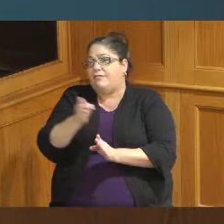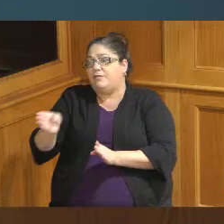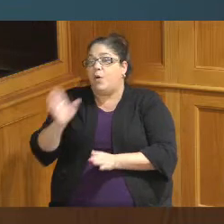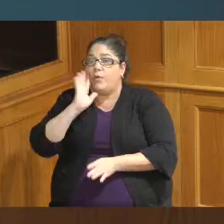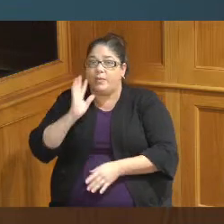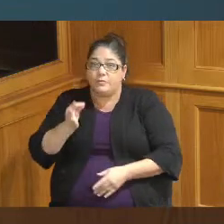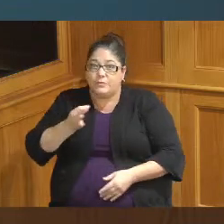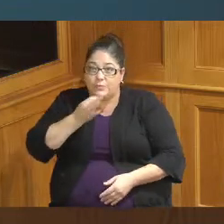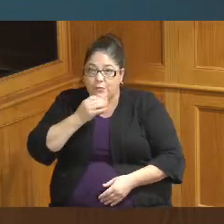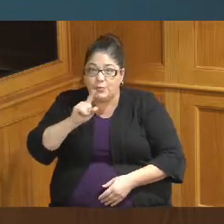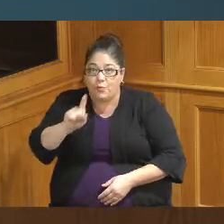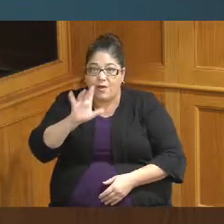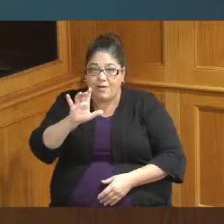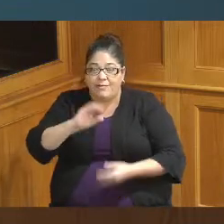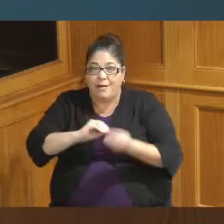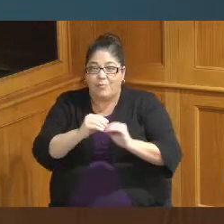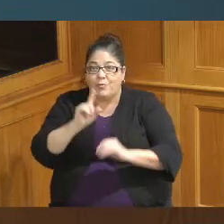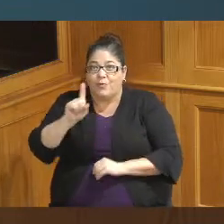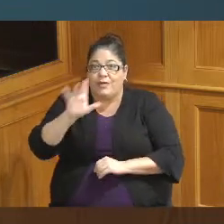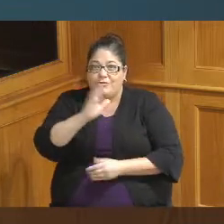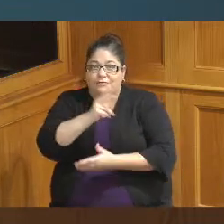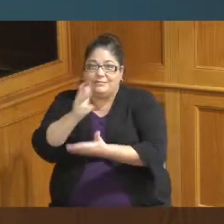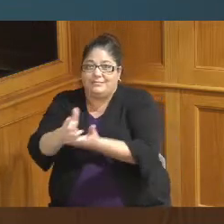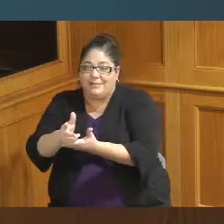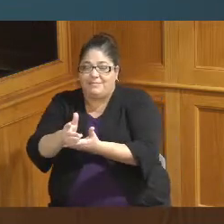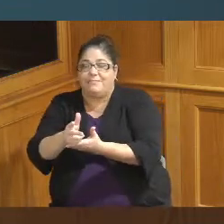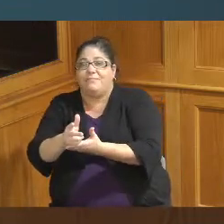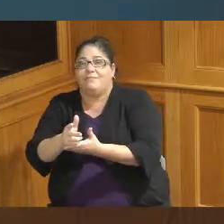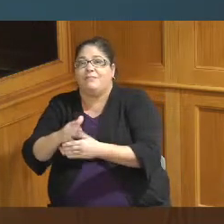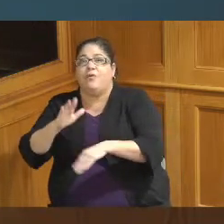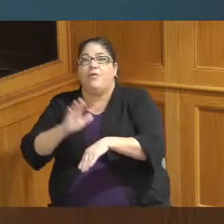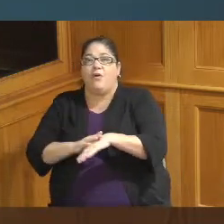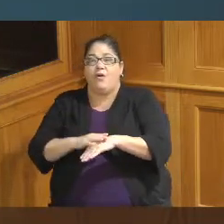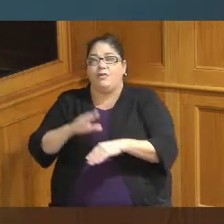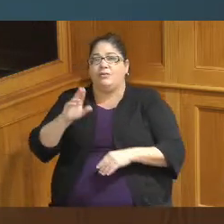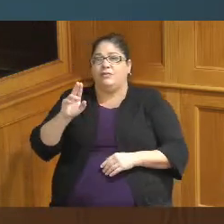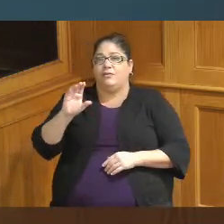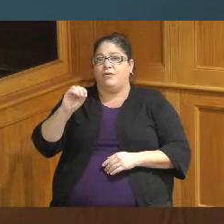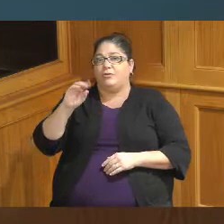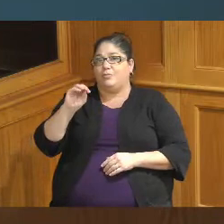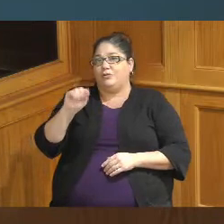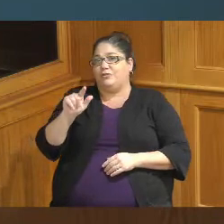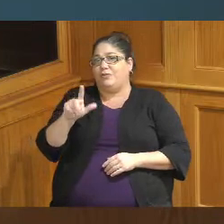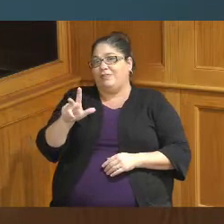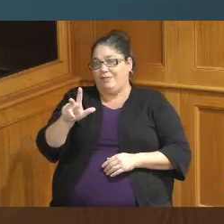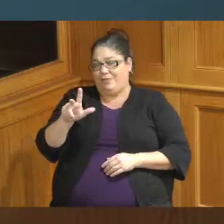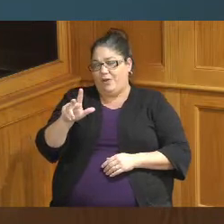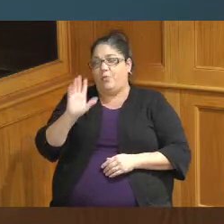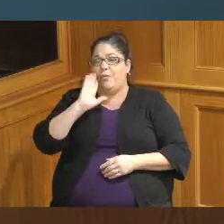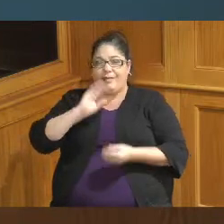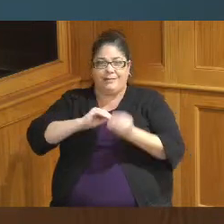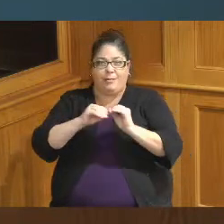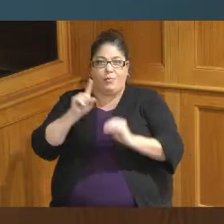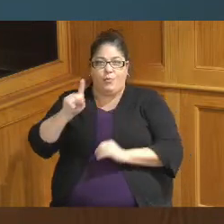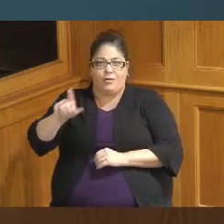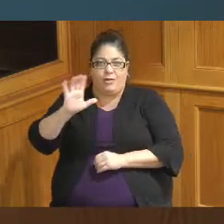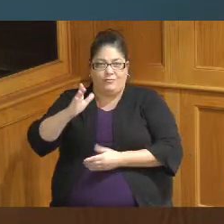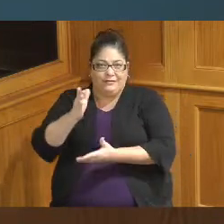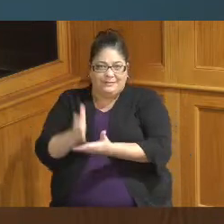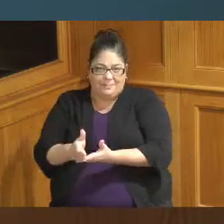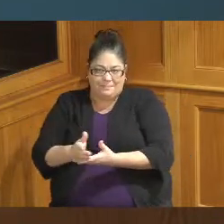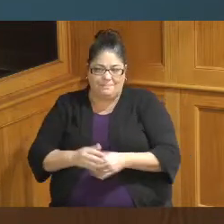stop which will be on the 23d so those are the things that I wanted to highlight I did want to